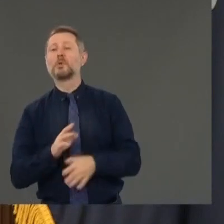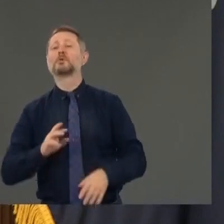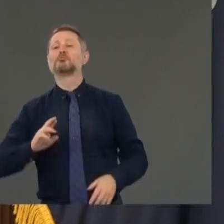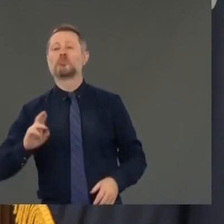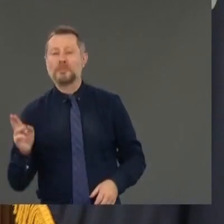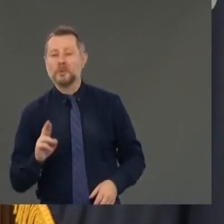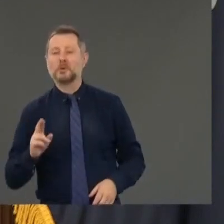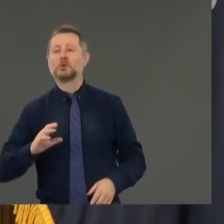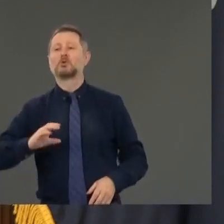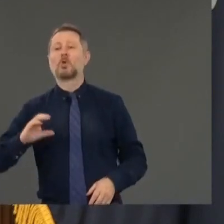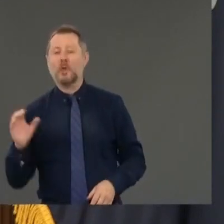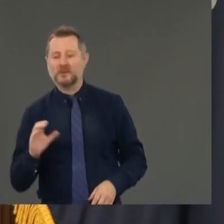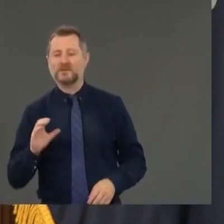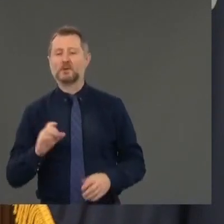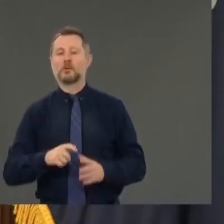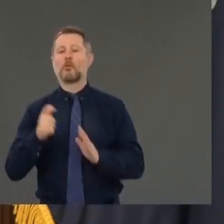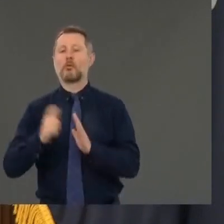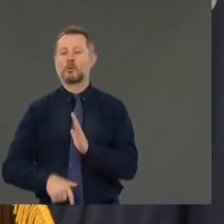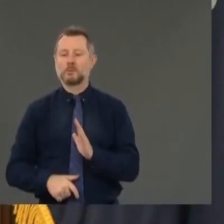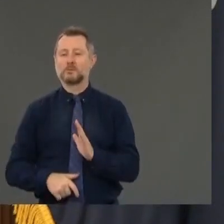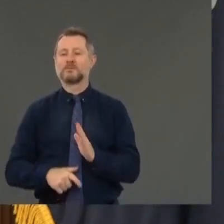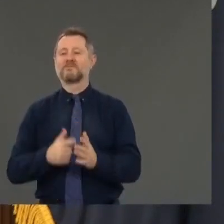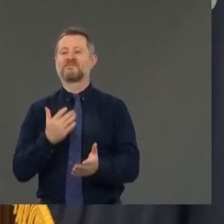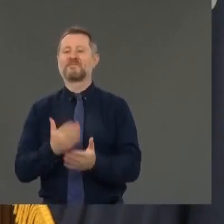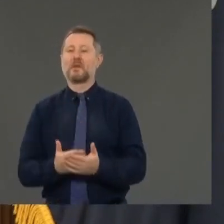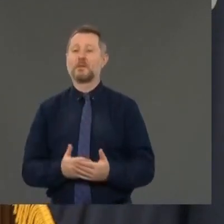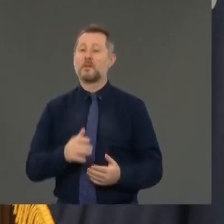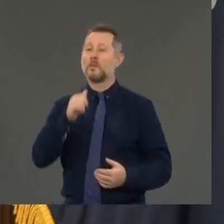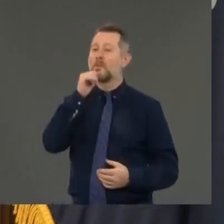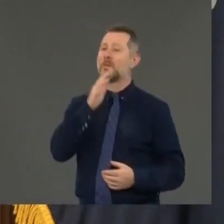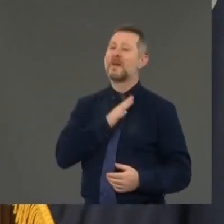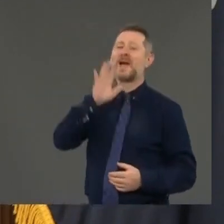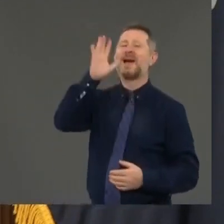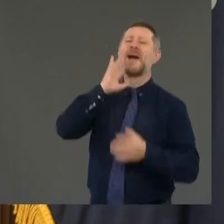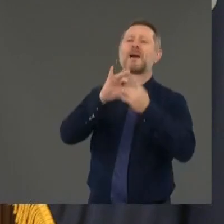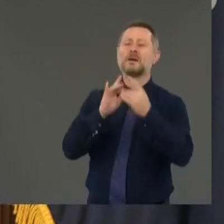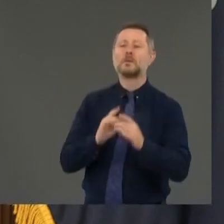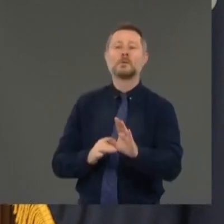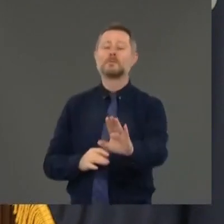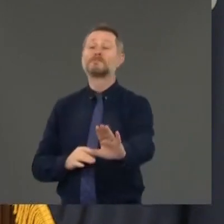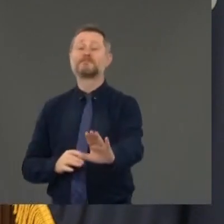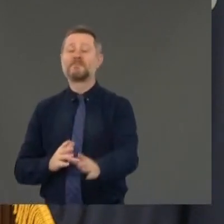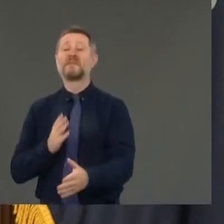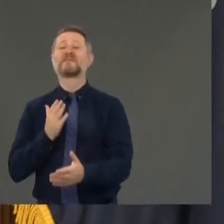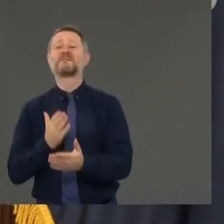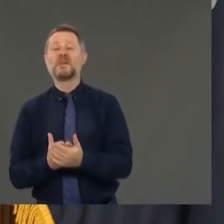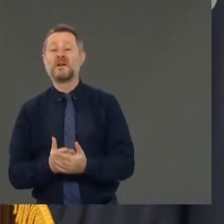PUT IT FORWARD. THEY ARE PRIMARILY REPUBLICAN, CONSERVATIVE COLUMNISTS.